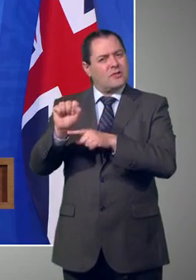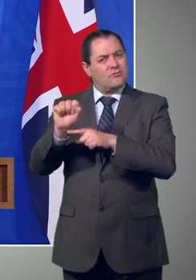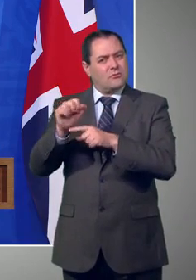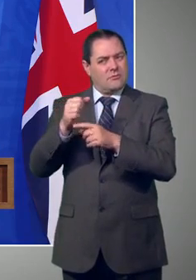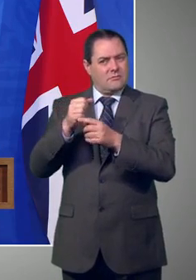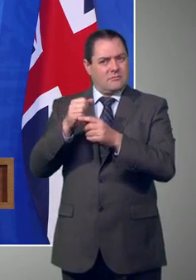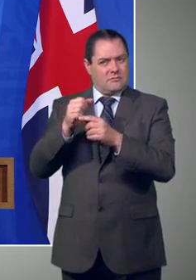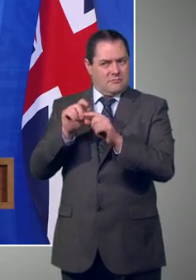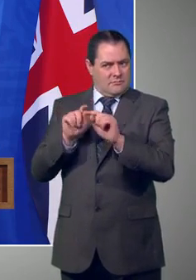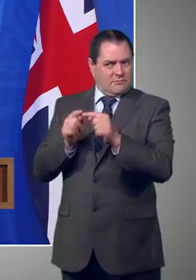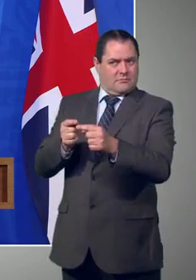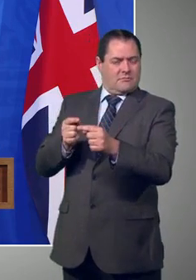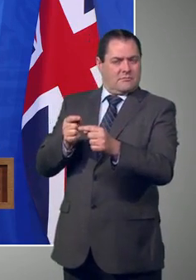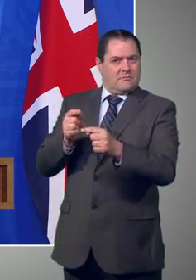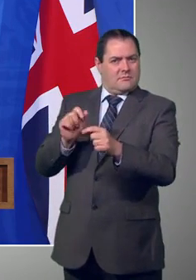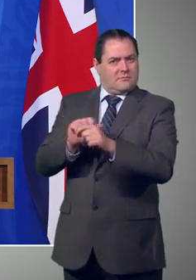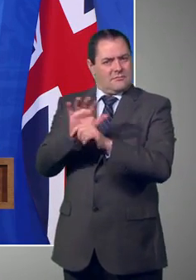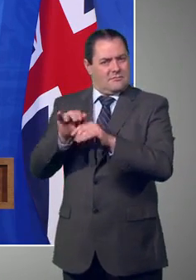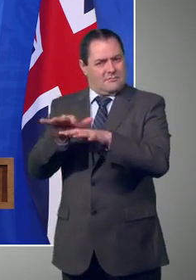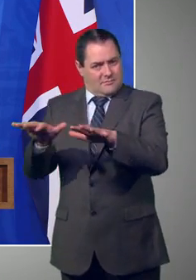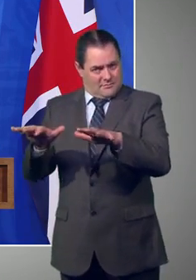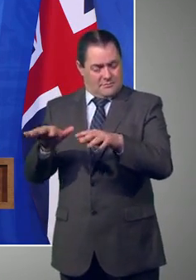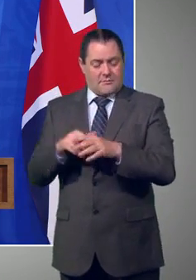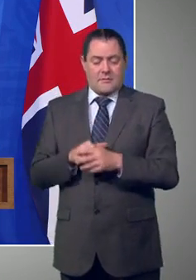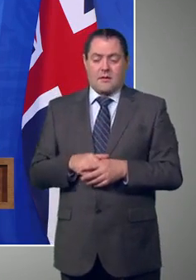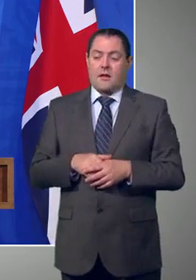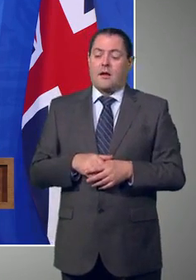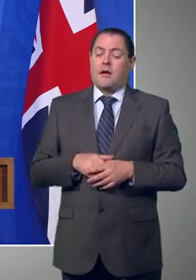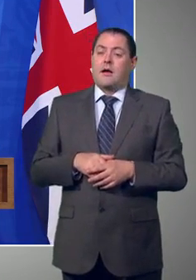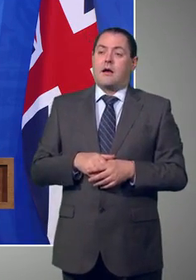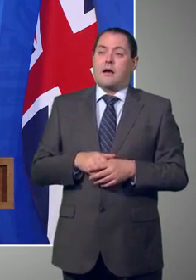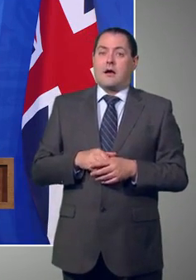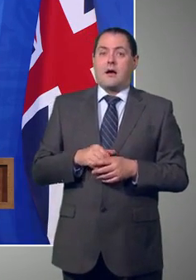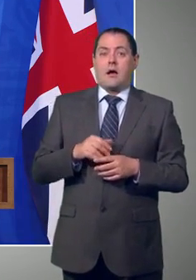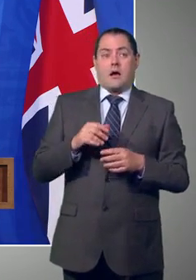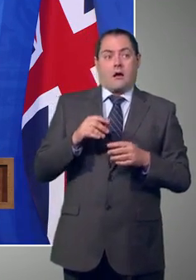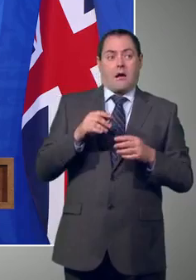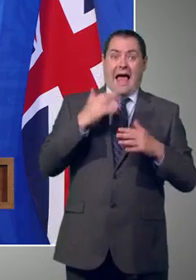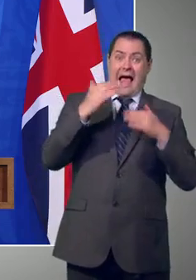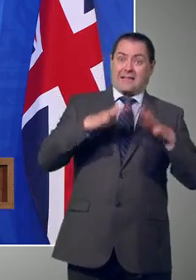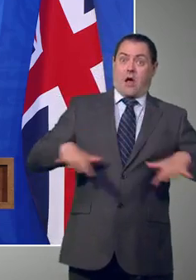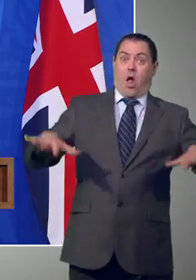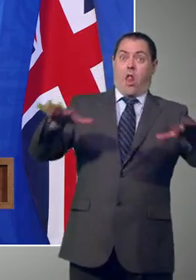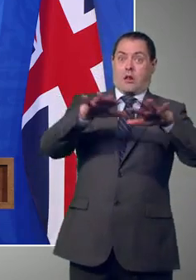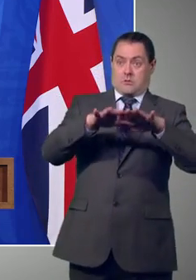provide, but I want to see those rates climb further, having three in four adults